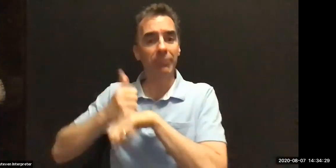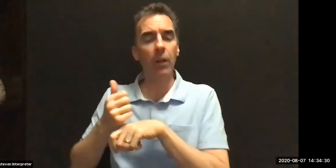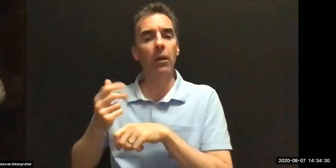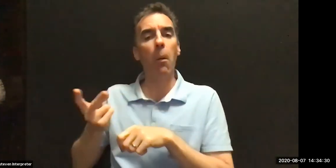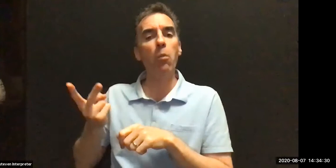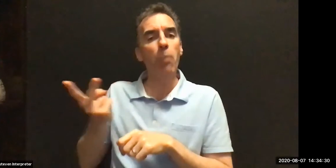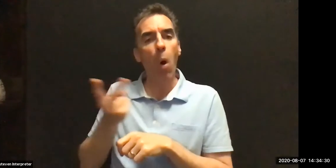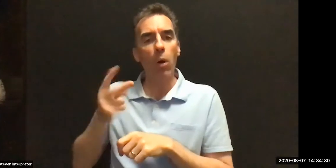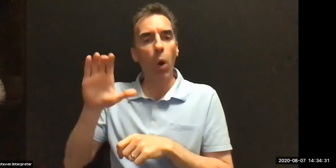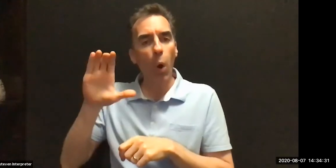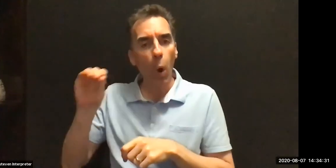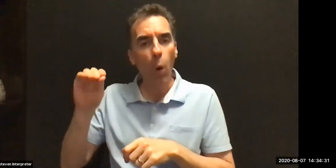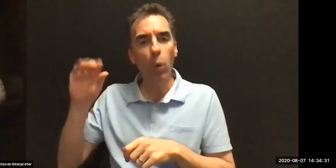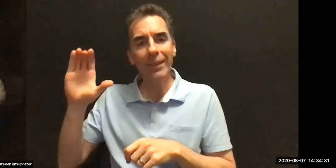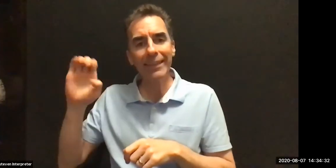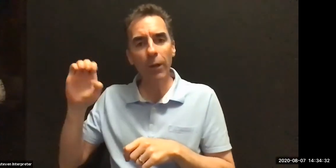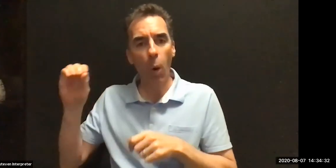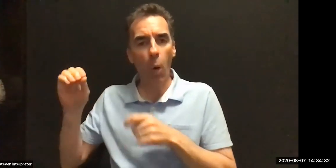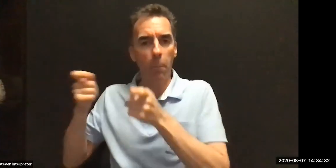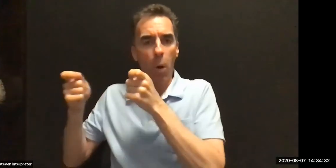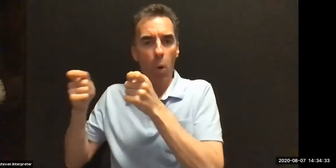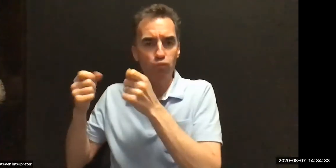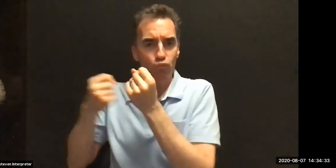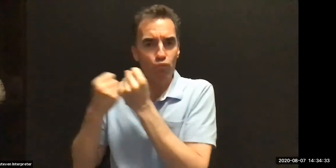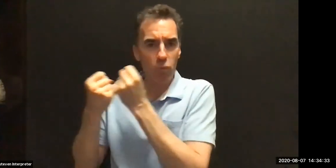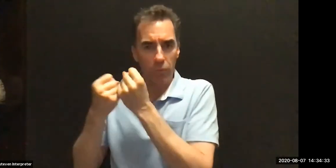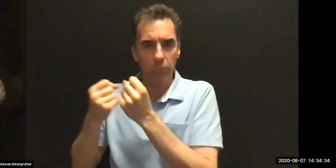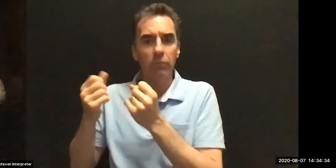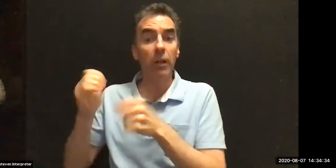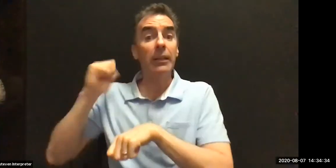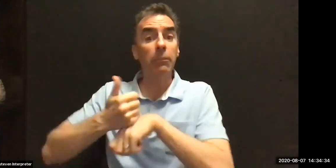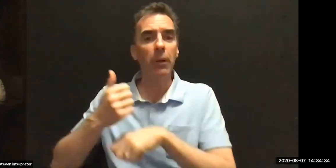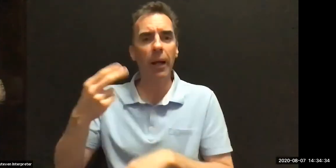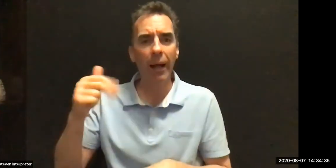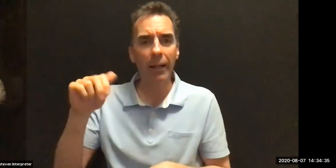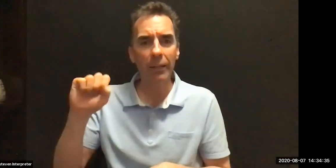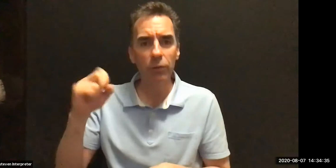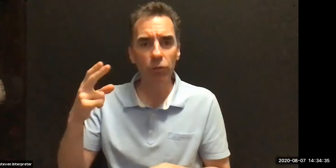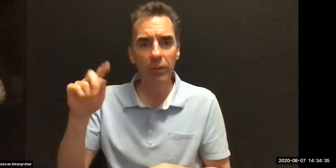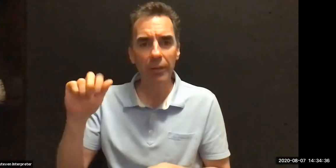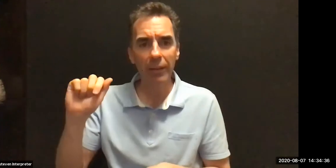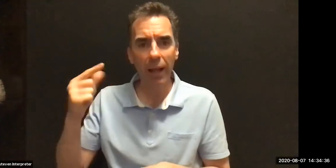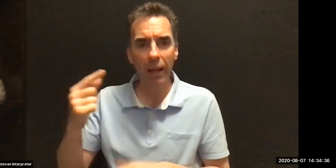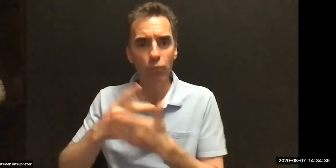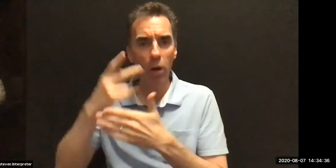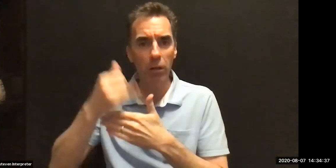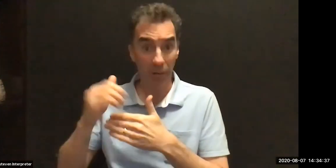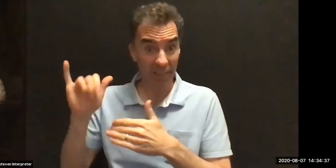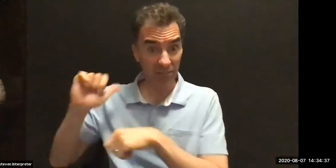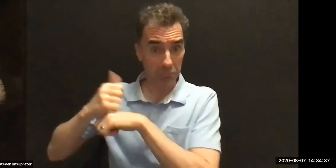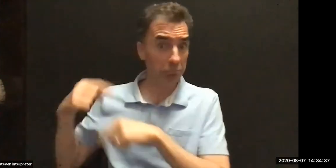Channelle Charest: They started with a hashtag project, which is our co working space that still exists today it's unfortunately not active